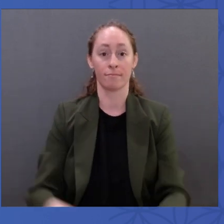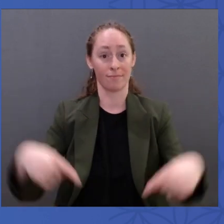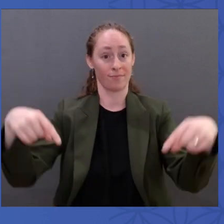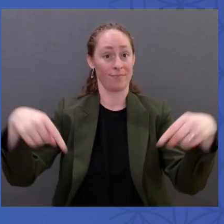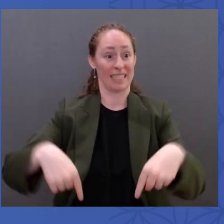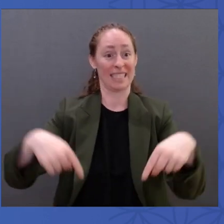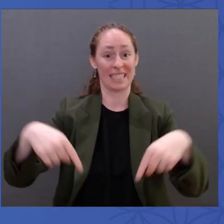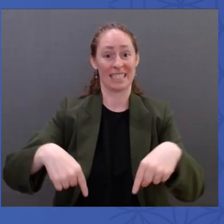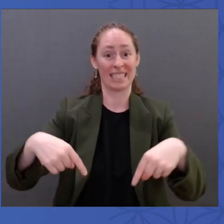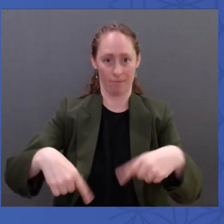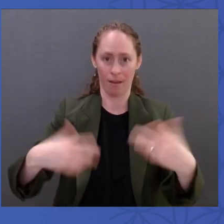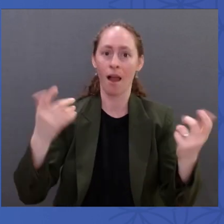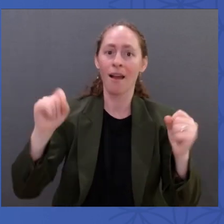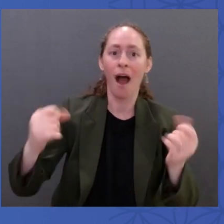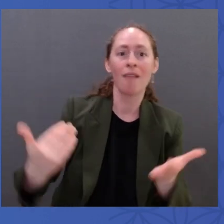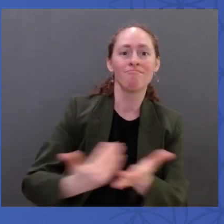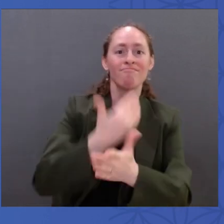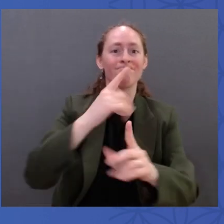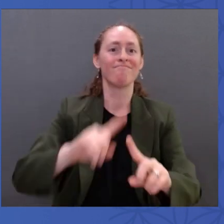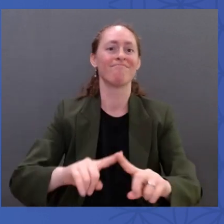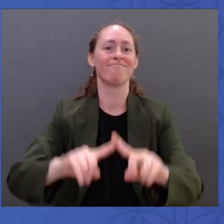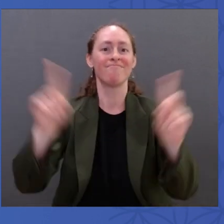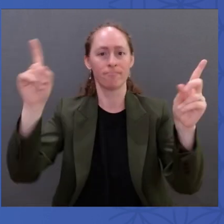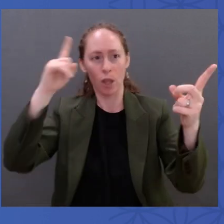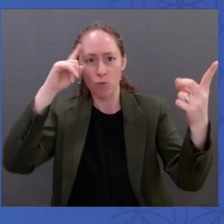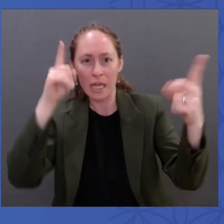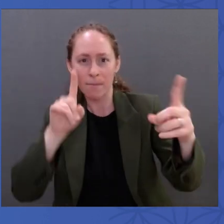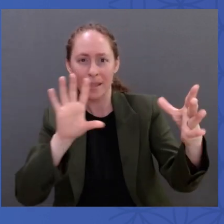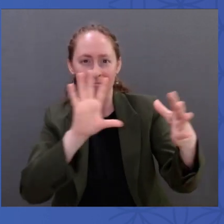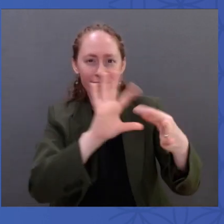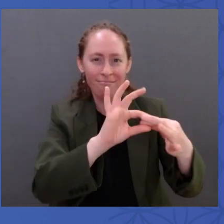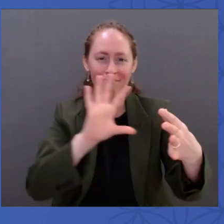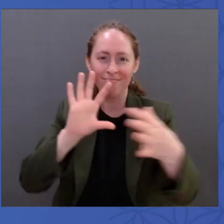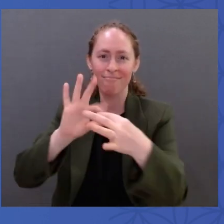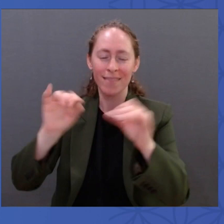In particular, the Indo-Pacific economic framework will support collaboration on climate action